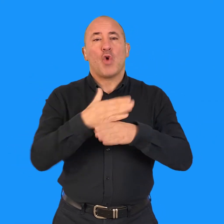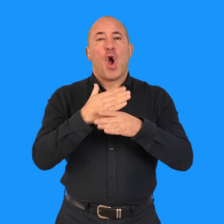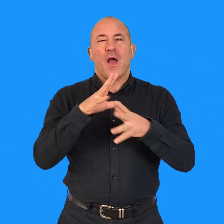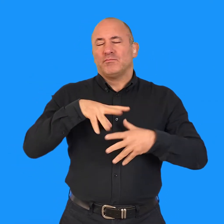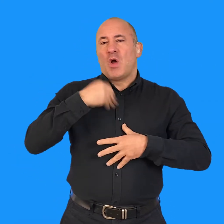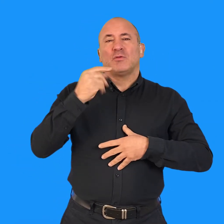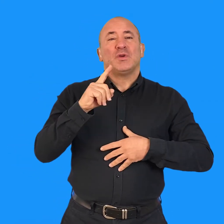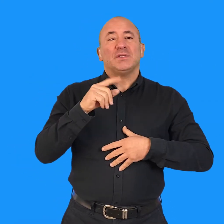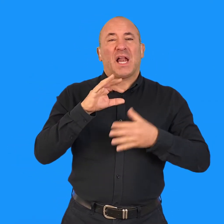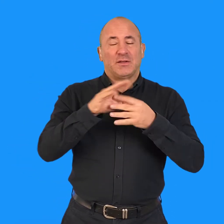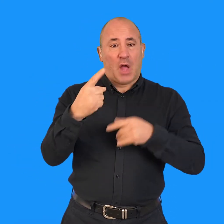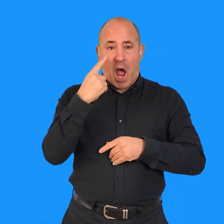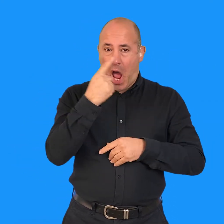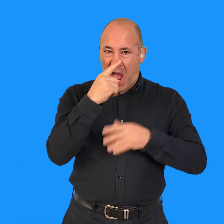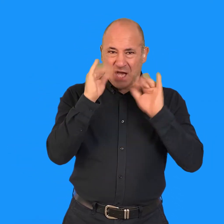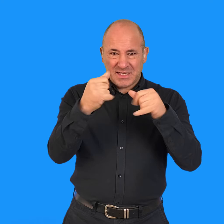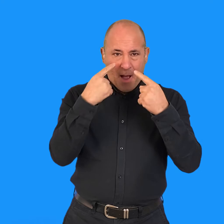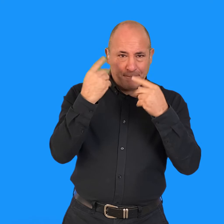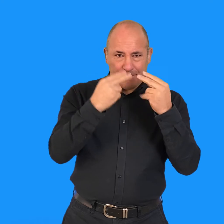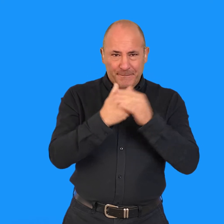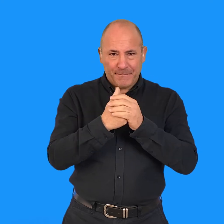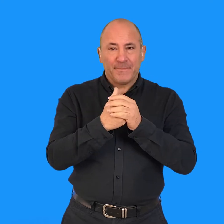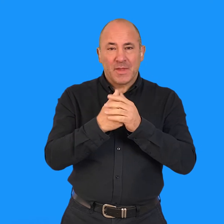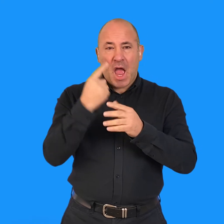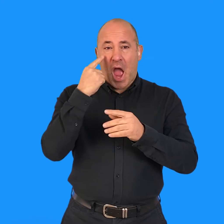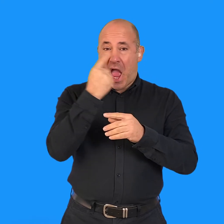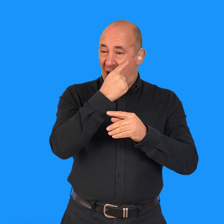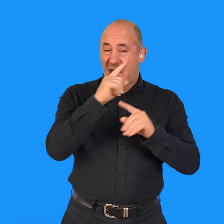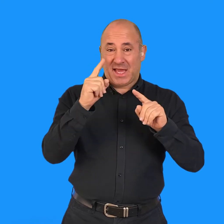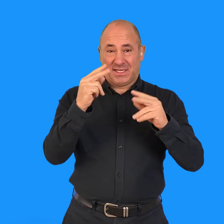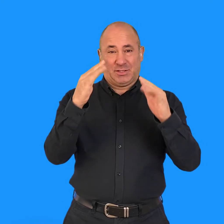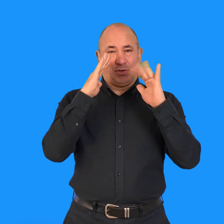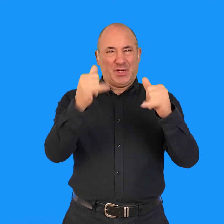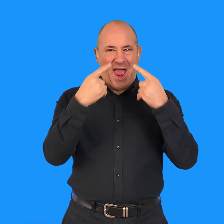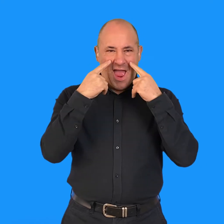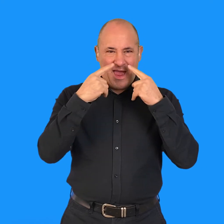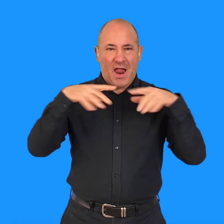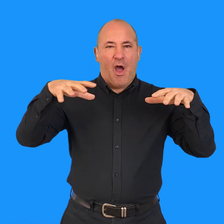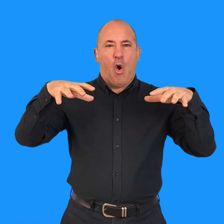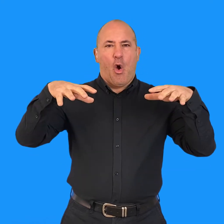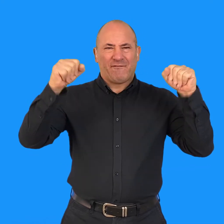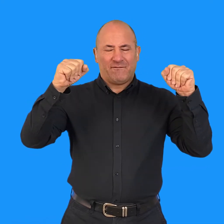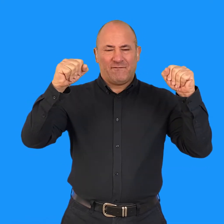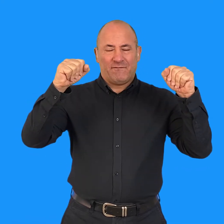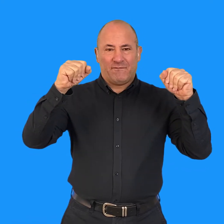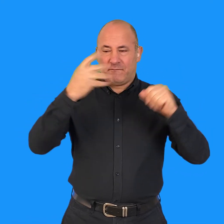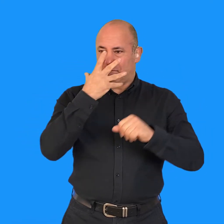was about the eye examination, and the moment in an eye exam where they turn off the lights and you're alone with this stranger.